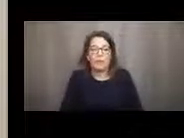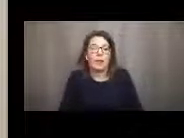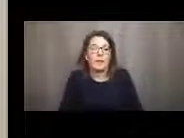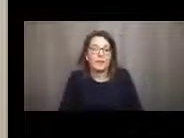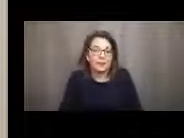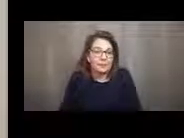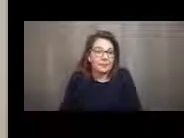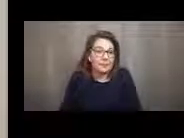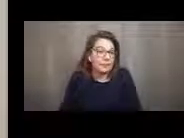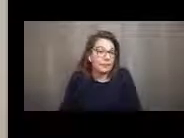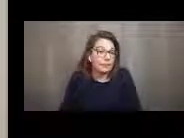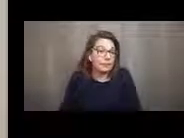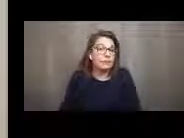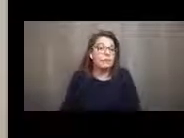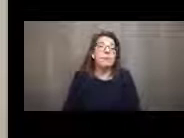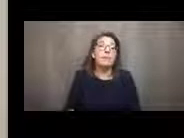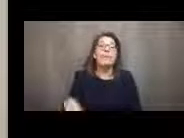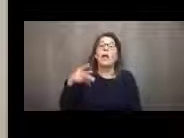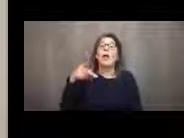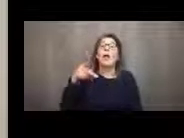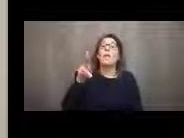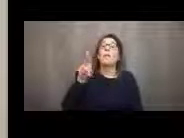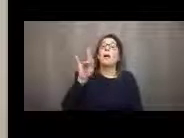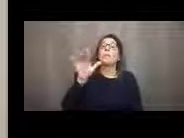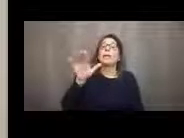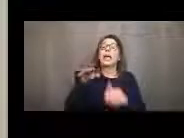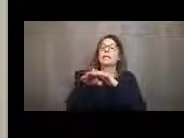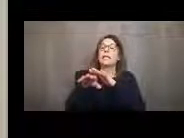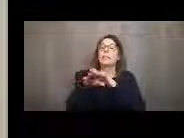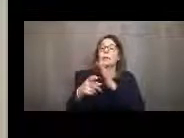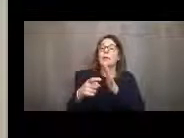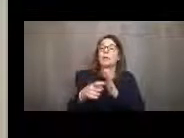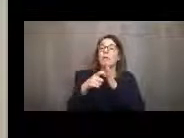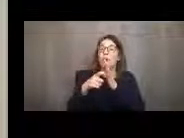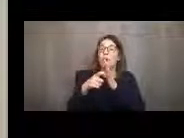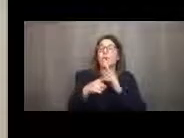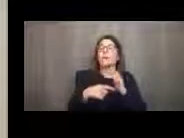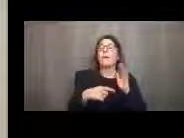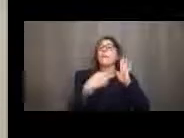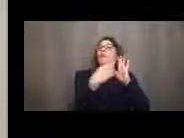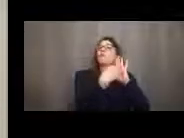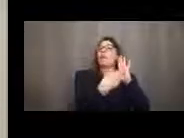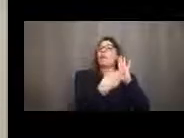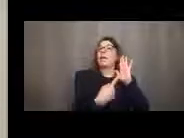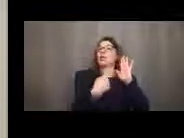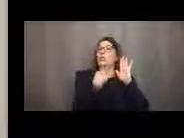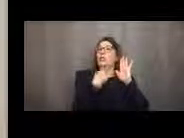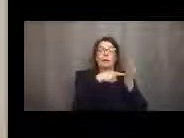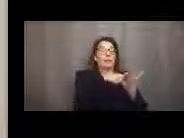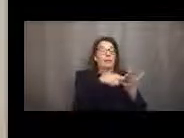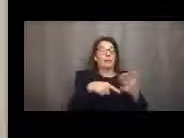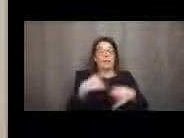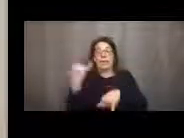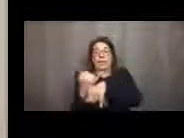What are the Public Accessibility requirements? The regulation specifically says that Institutions have to post